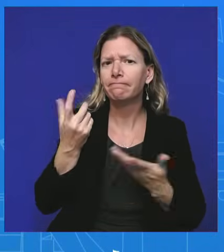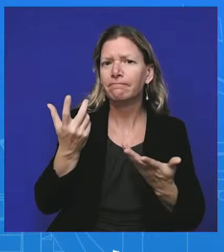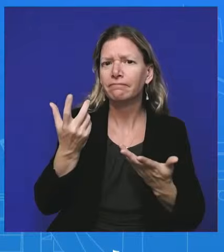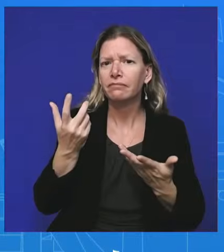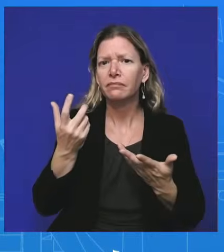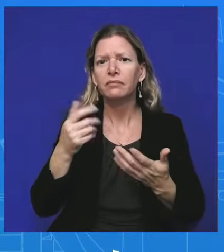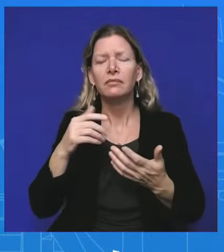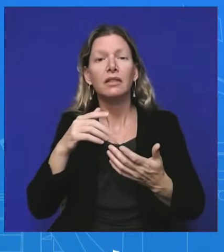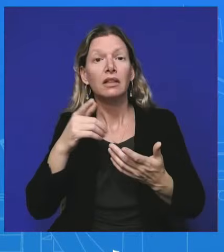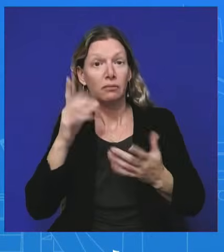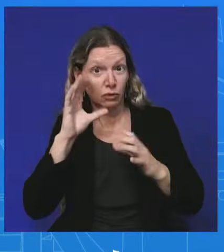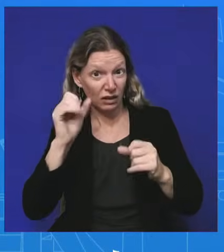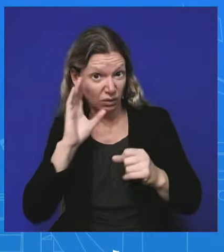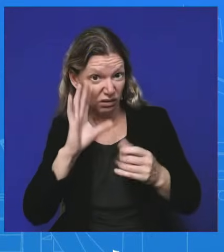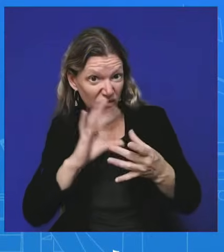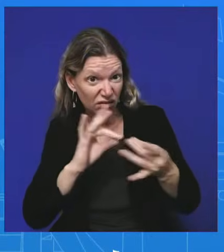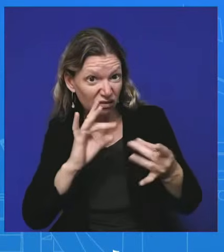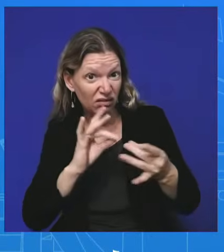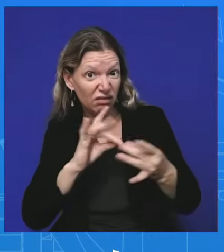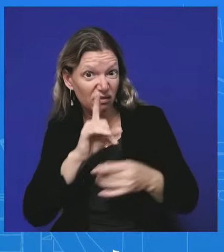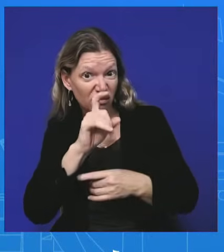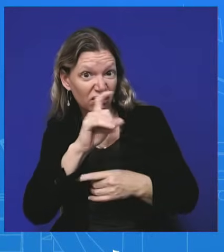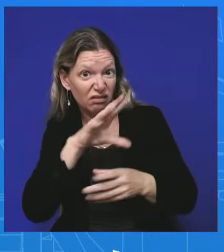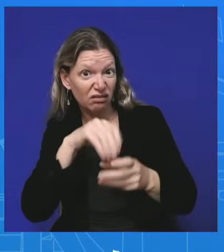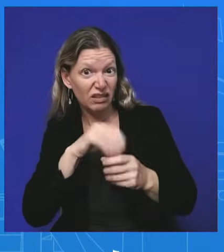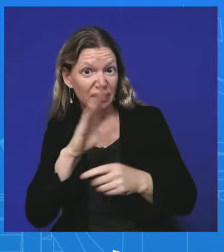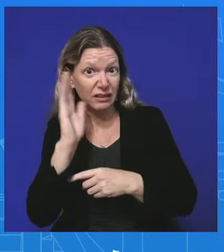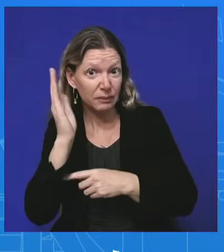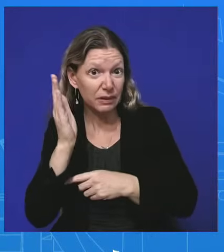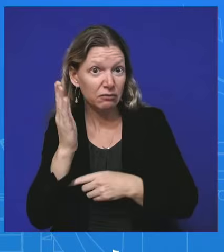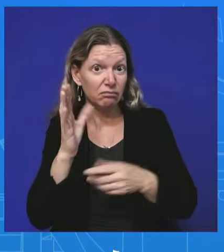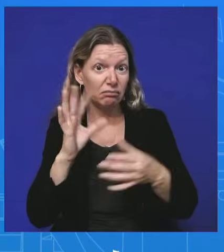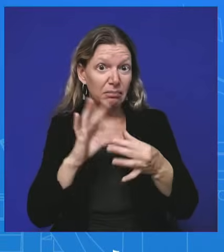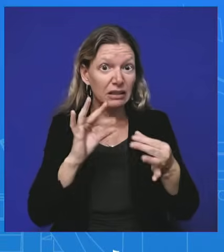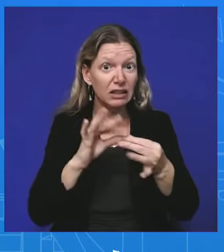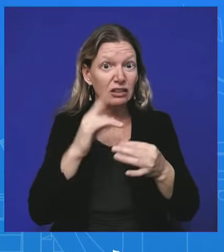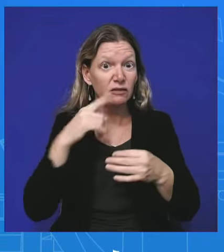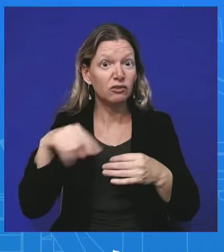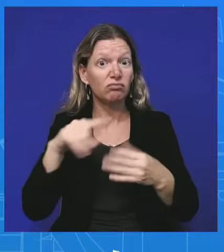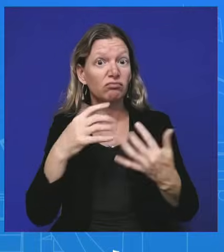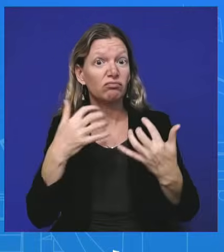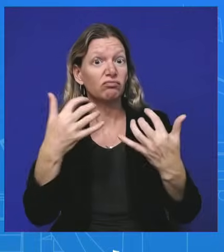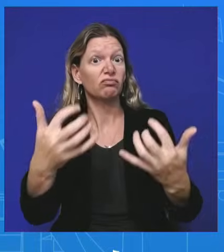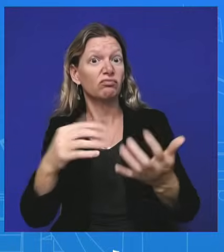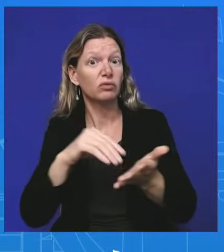to those asking him to change his policy in the Middle East? Ms. Jean-Pierre: So, a couple things. When the mayor was here, he did say